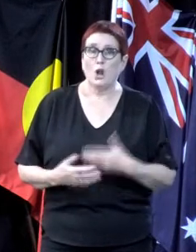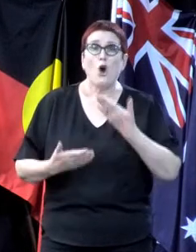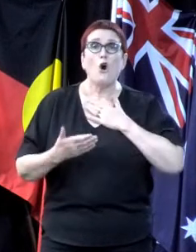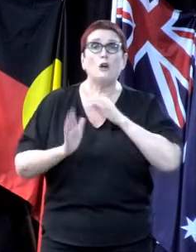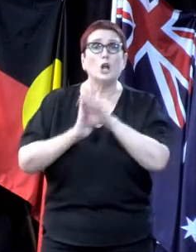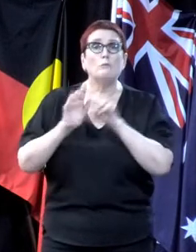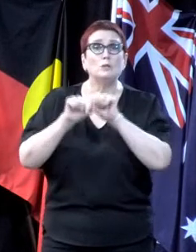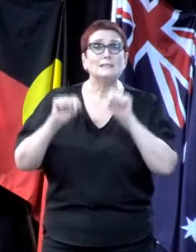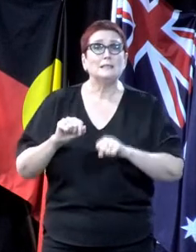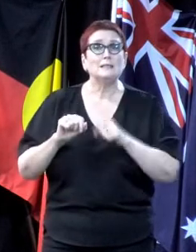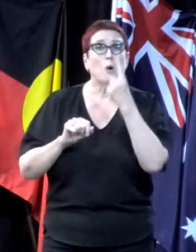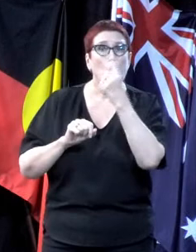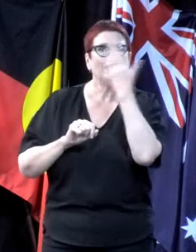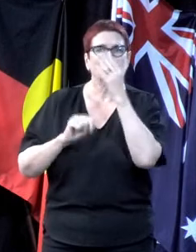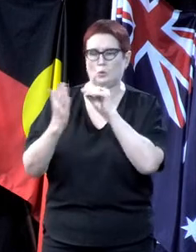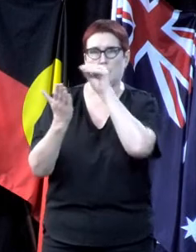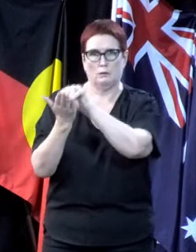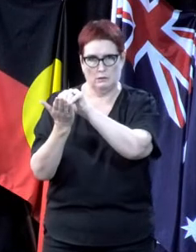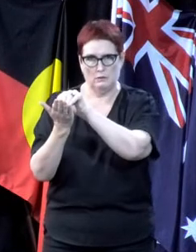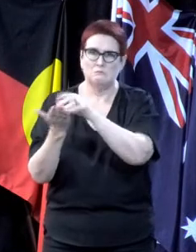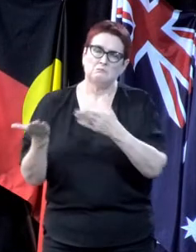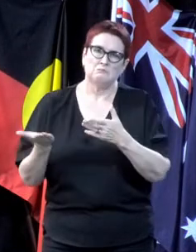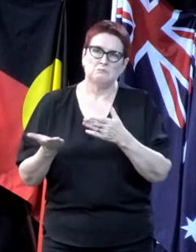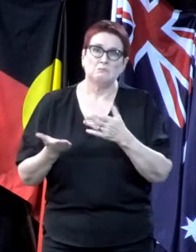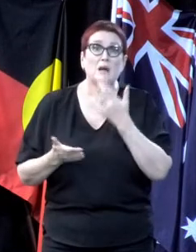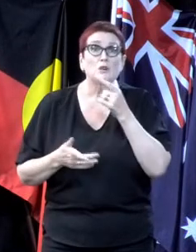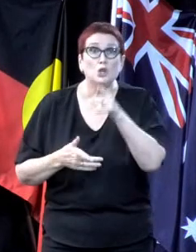you, when enrolling - and if you were a student